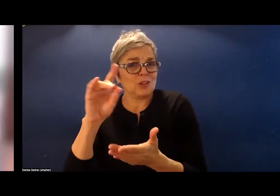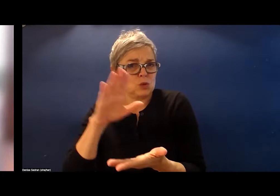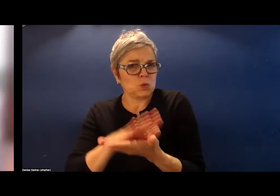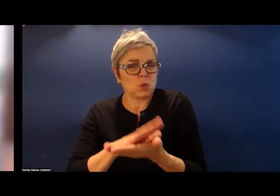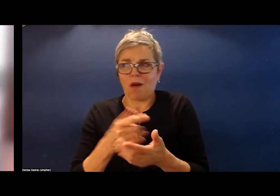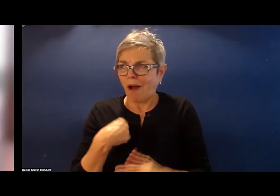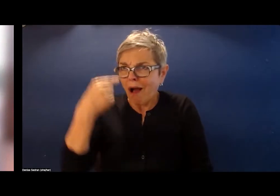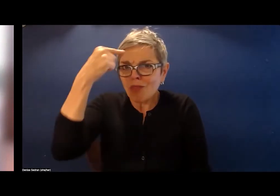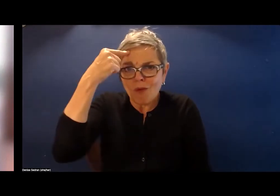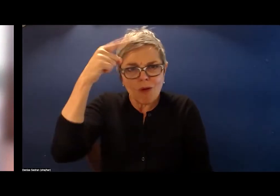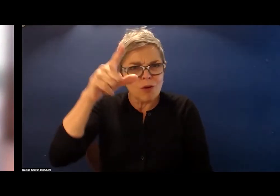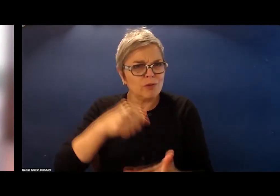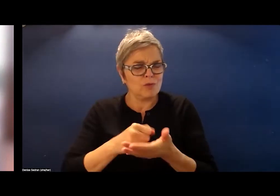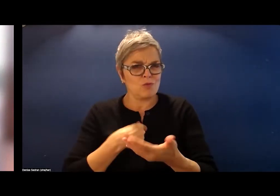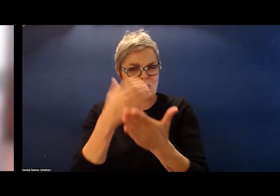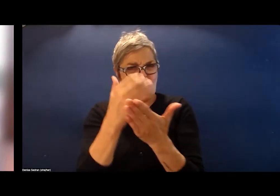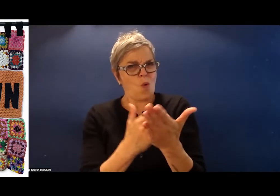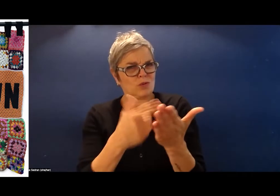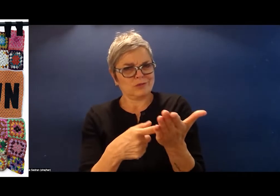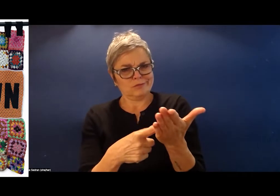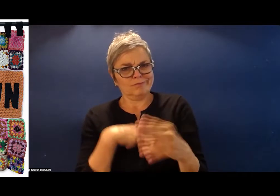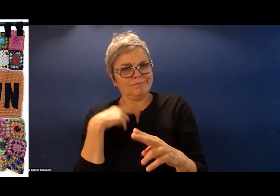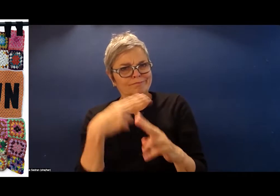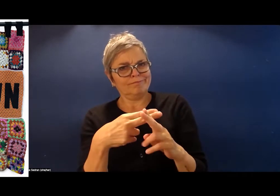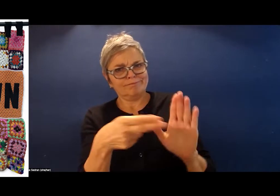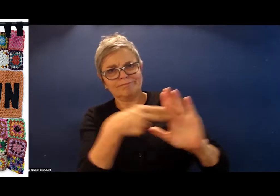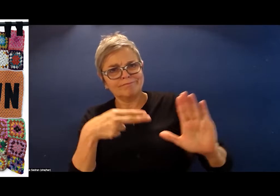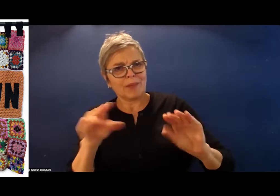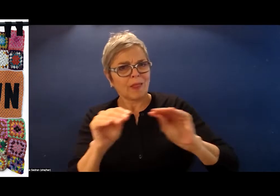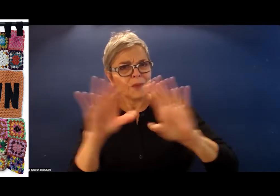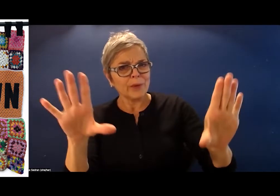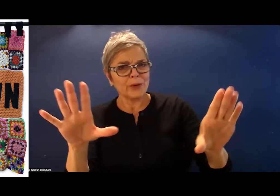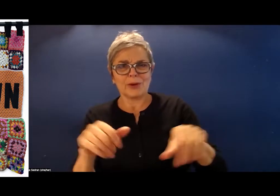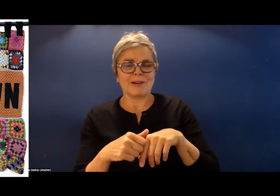named the course that it was really obvious to everybody what it was all about.